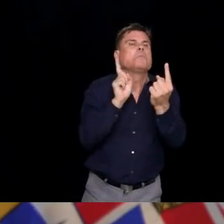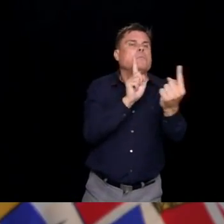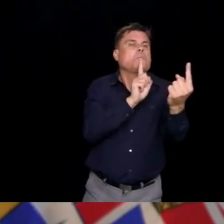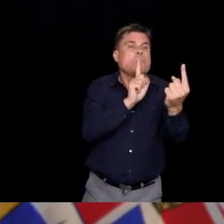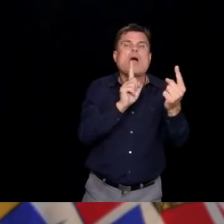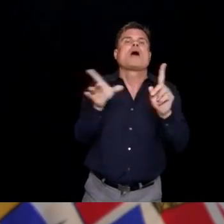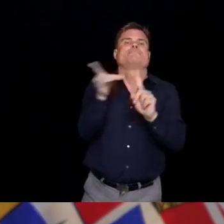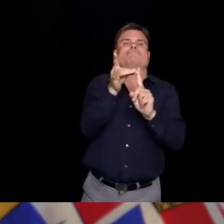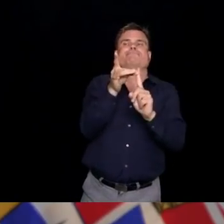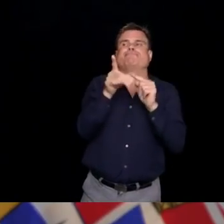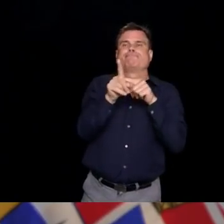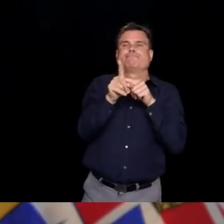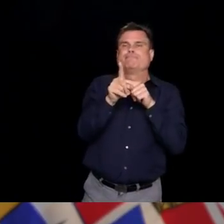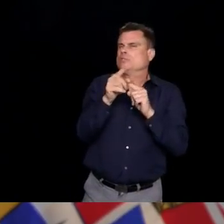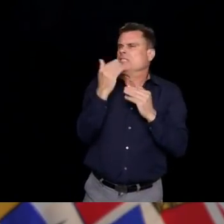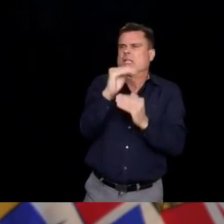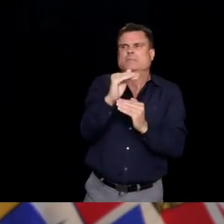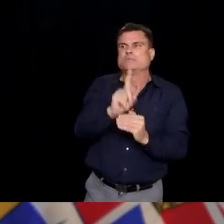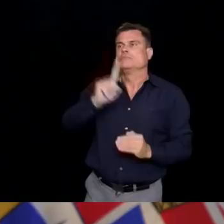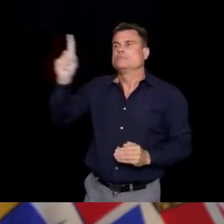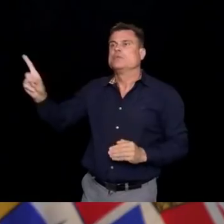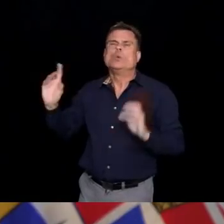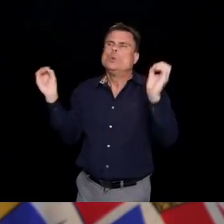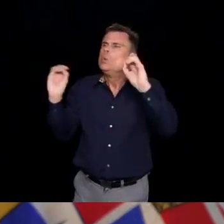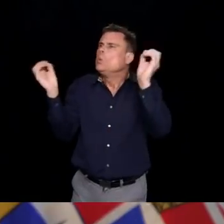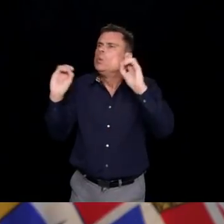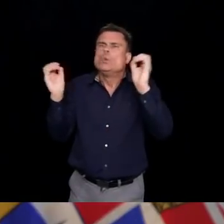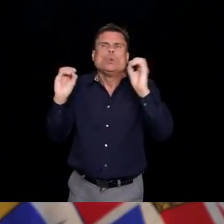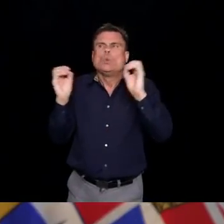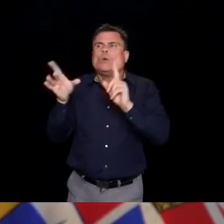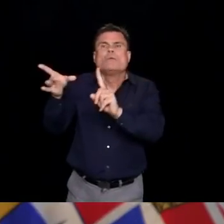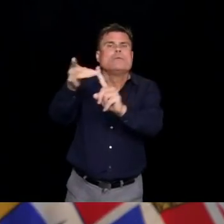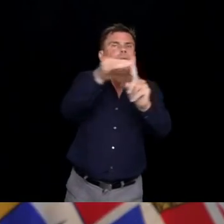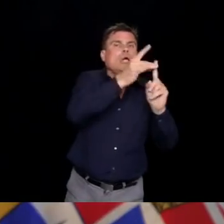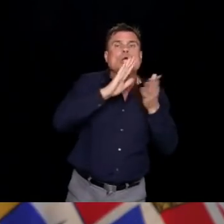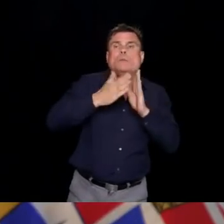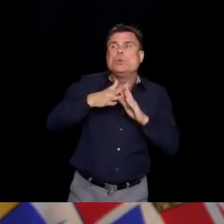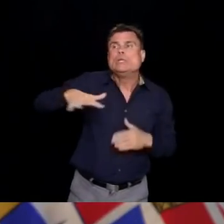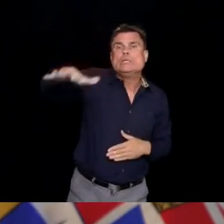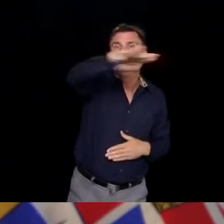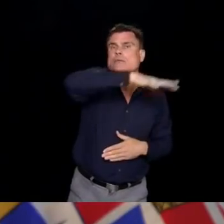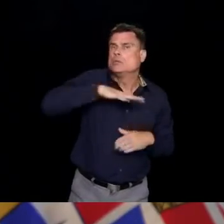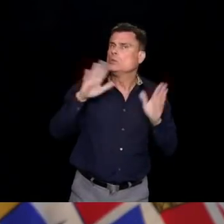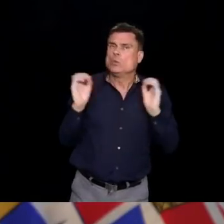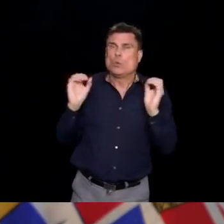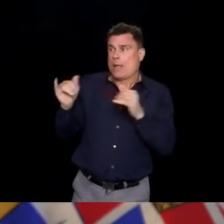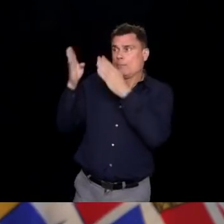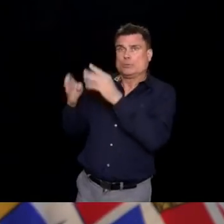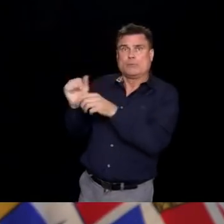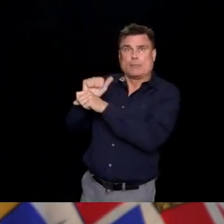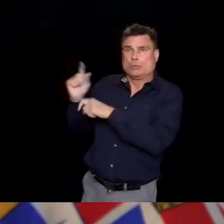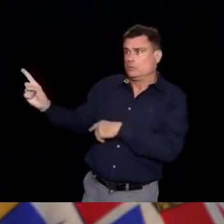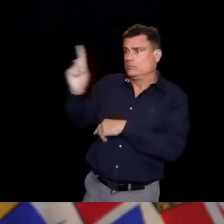they were notified that they had a positive test. They have had no contact with any of the communities around that area.